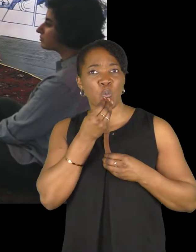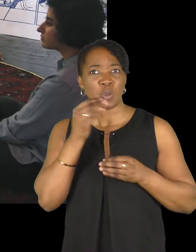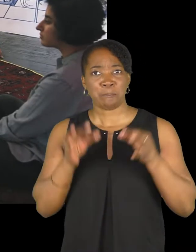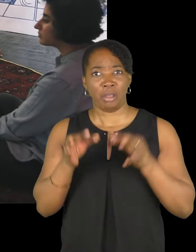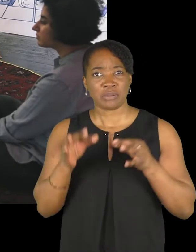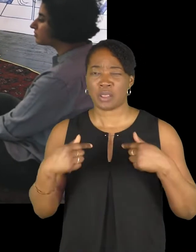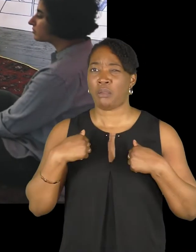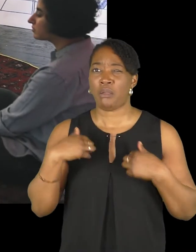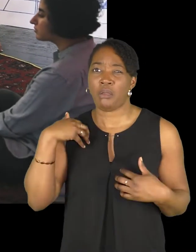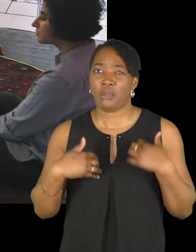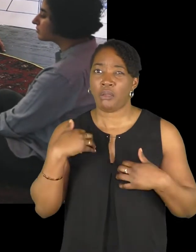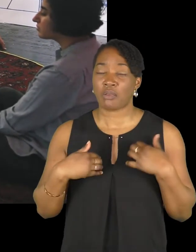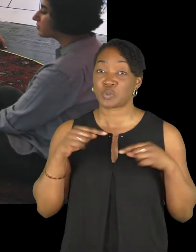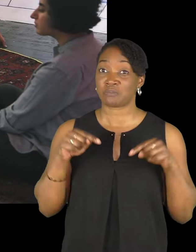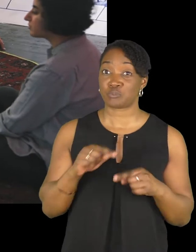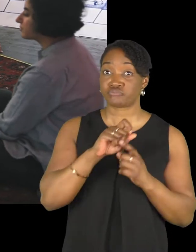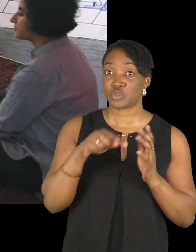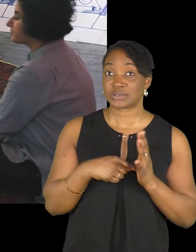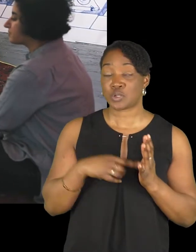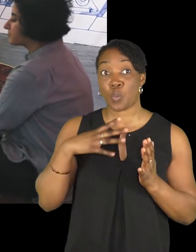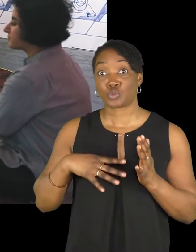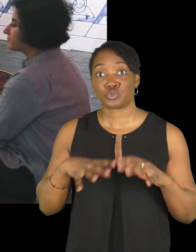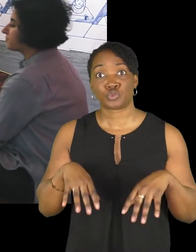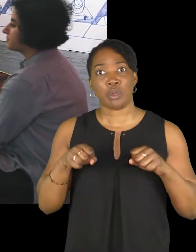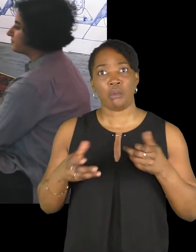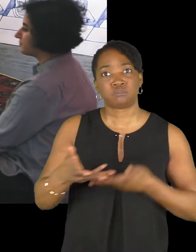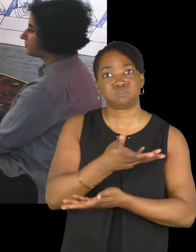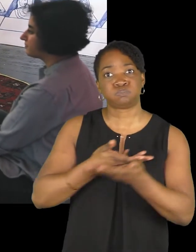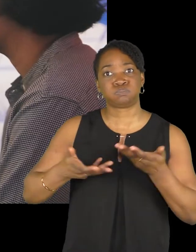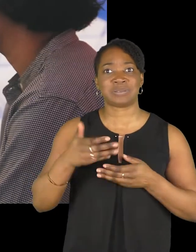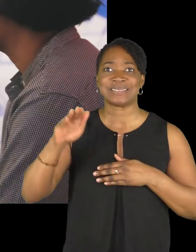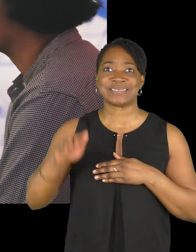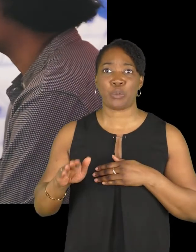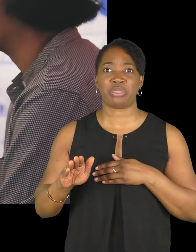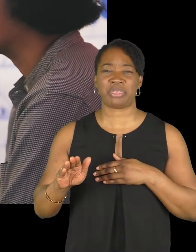And I used this project as a way also to have conversations. South Asia is so massive,